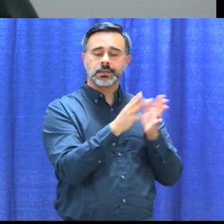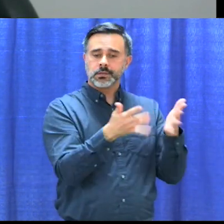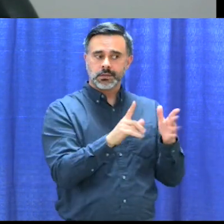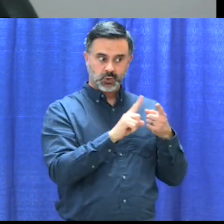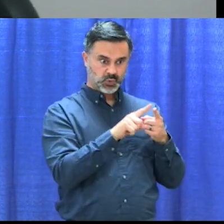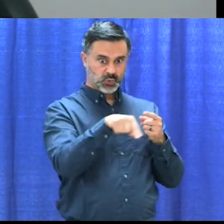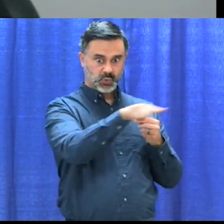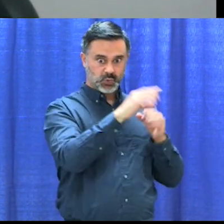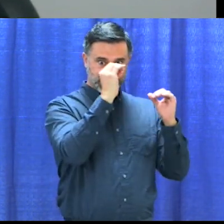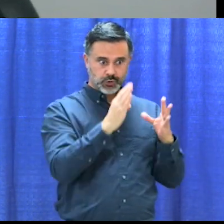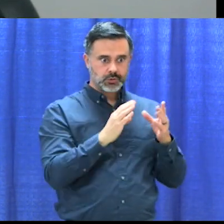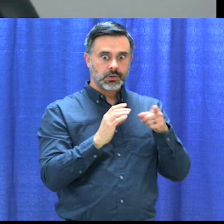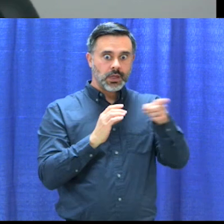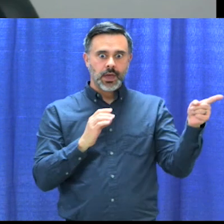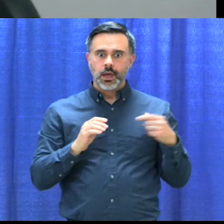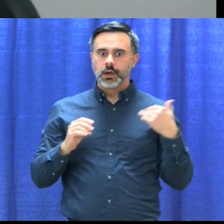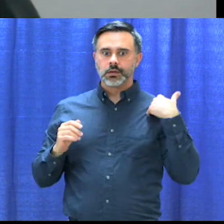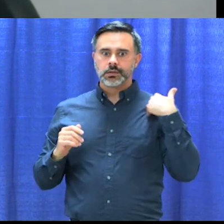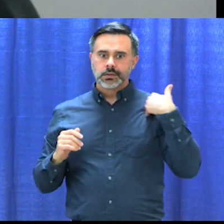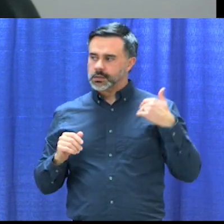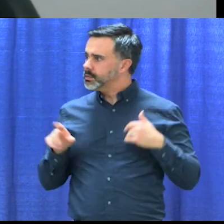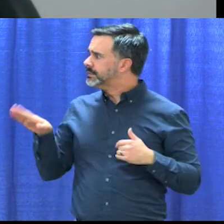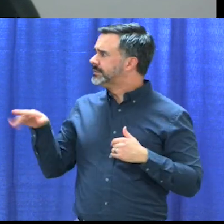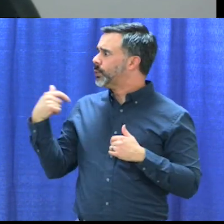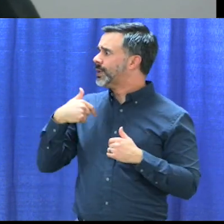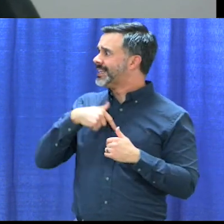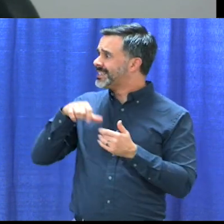to us and said we want professional development and how to use Google Classroom and how to